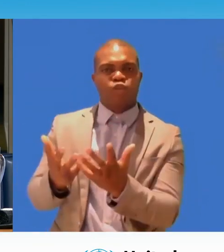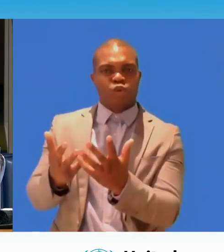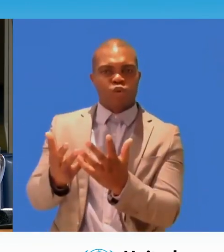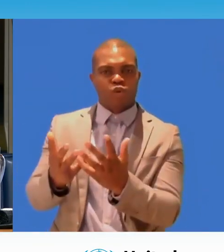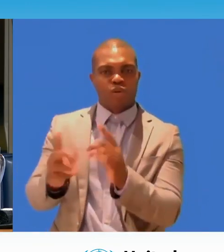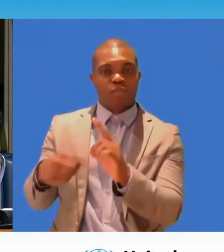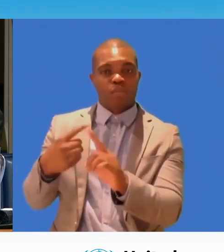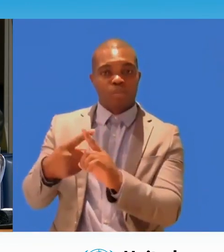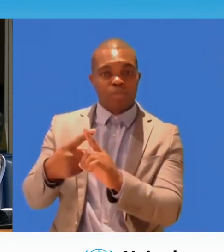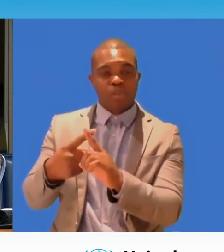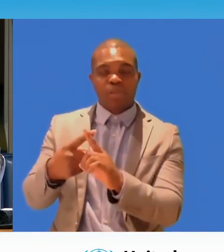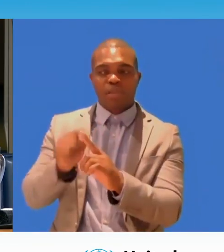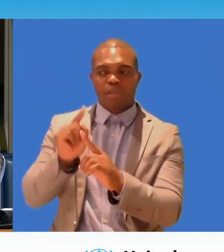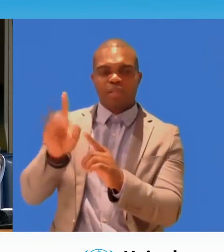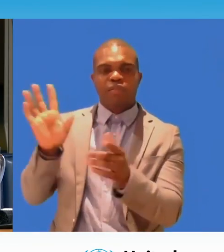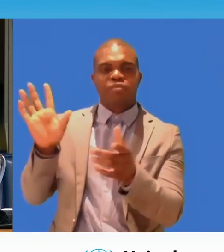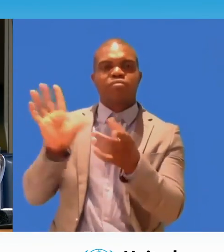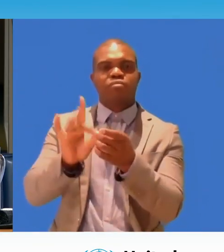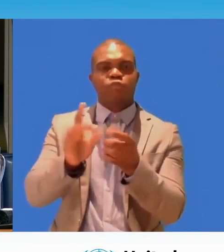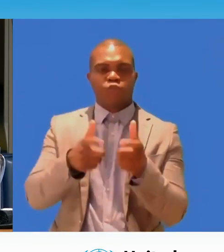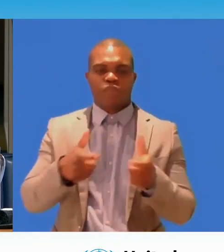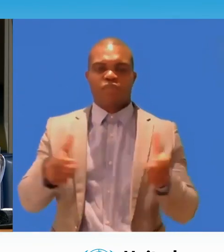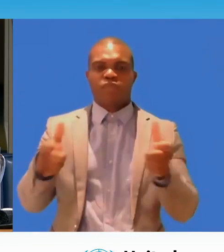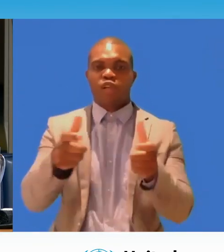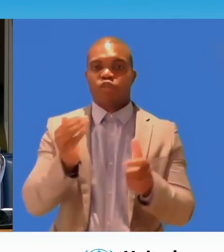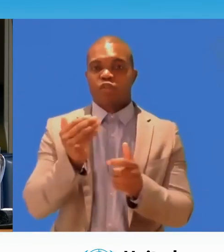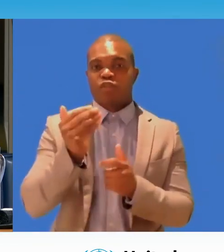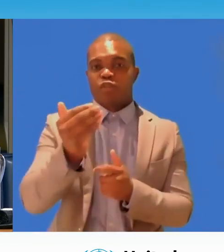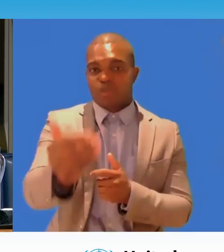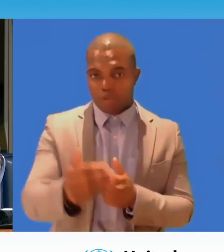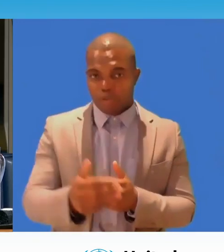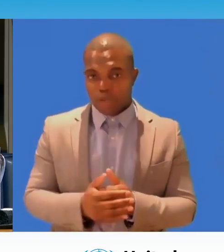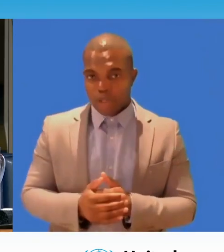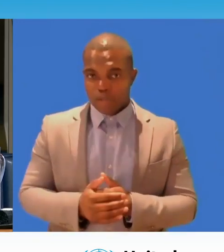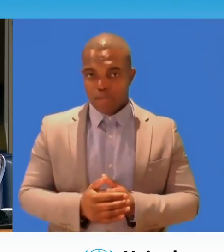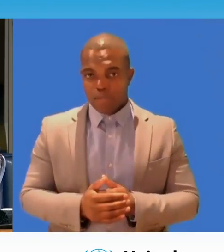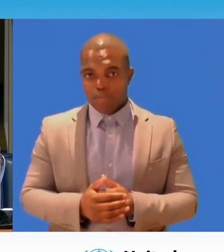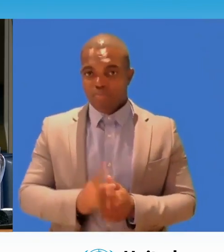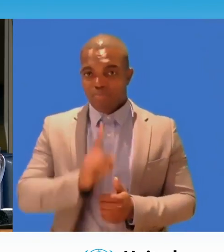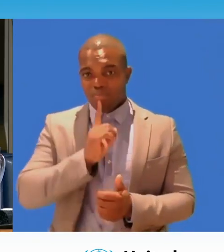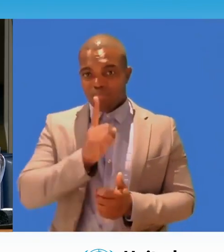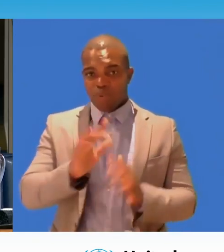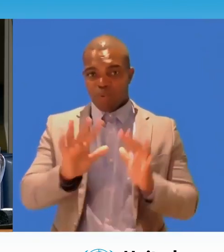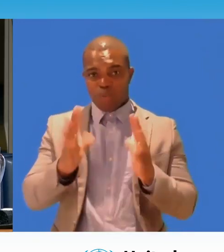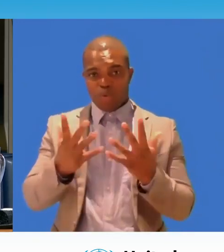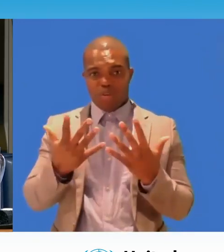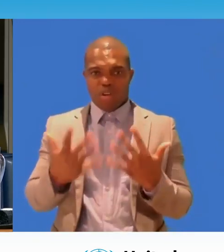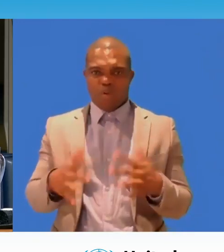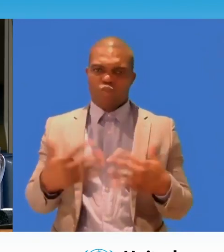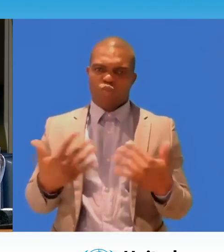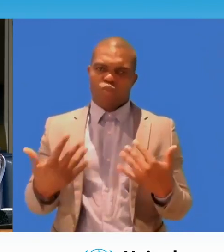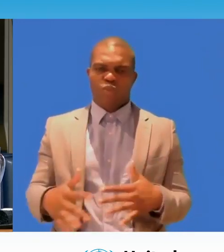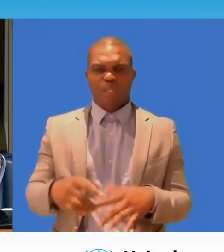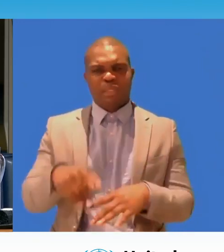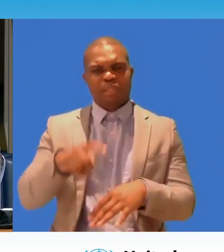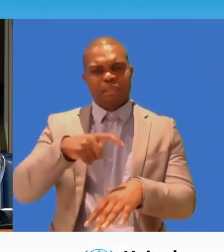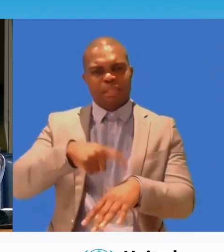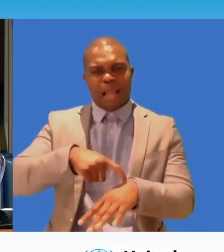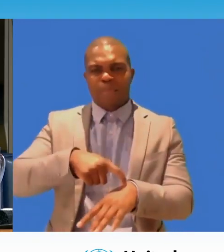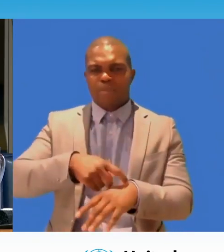finds itself at at a critical juncture of historic proportions with new and emerging threats combined